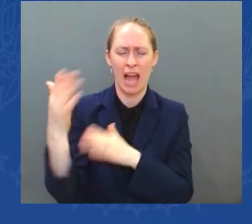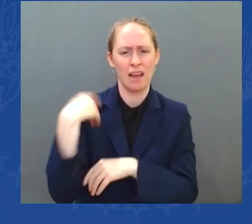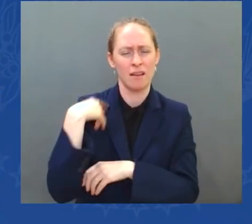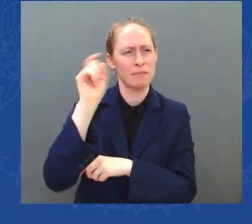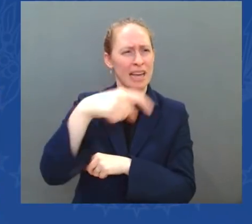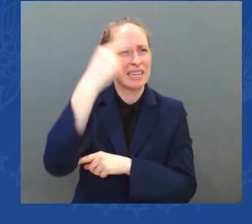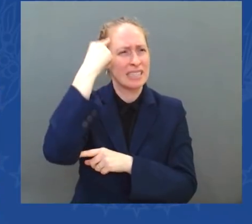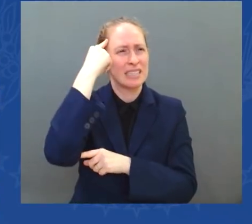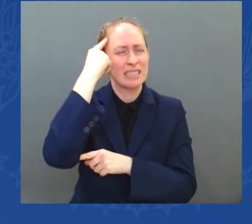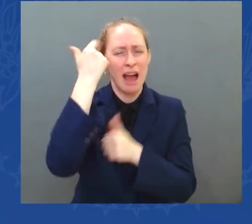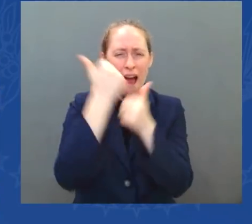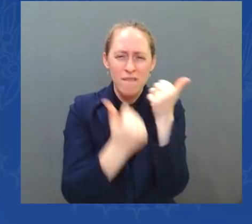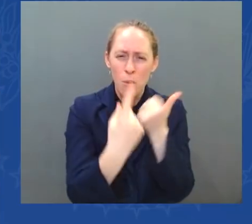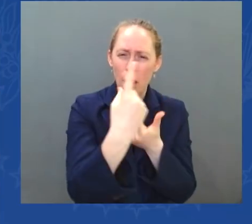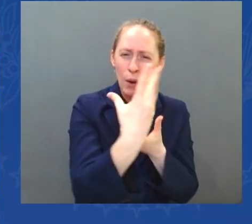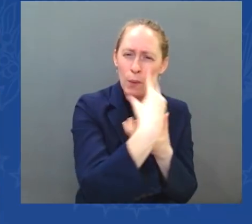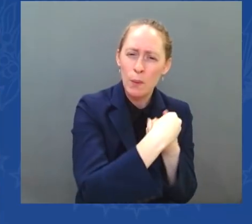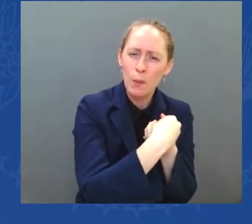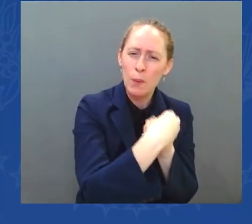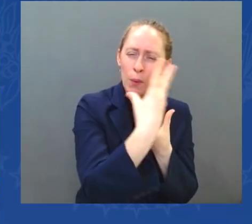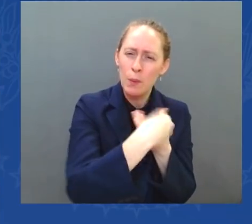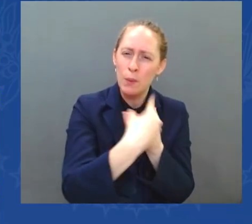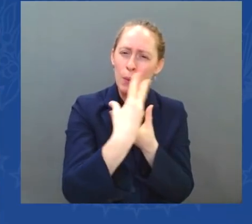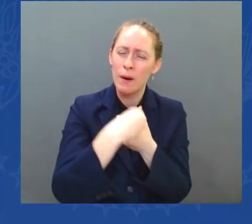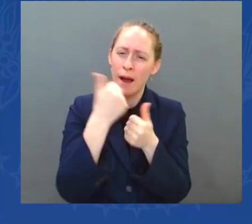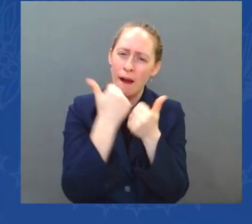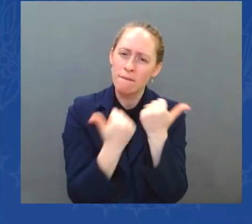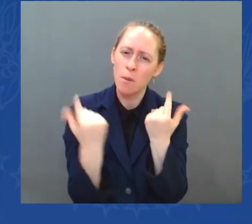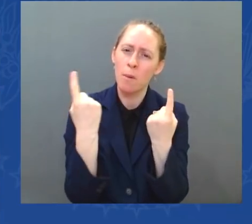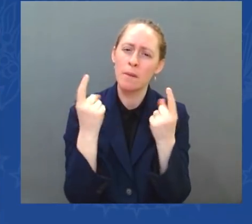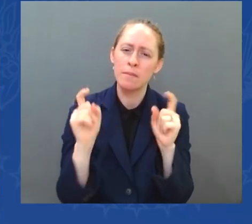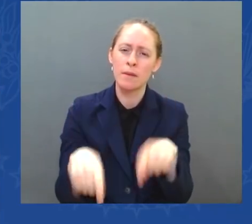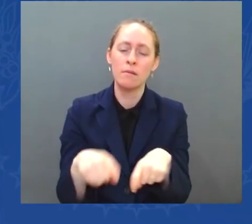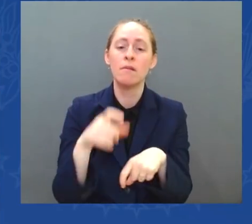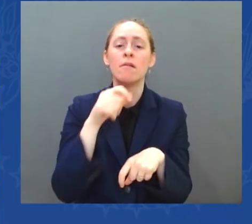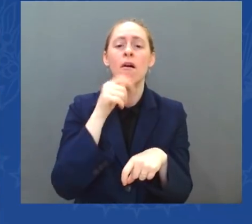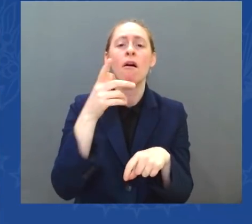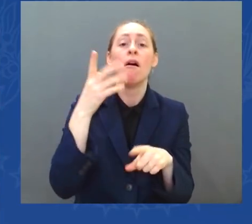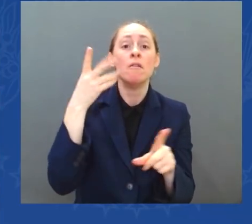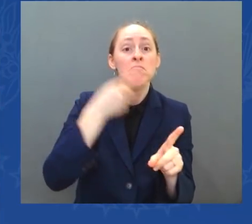but black unemployment fell by more than 30 percent, more than 30 percent.